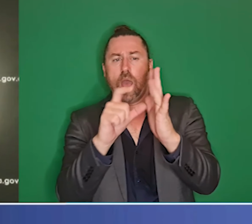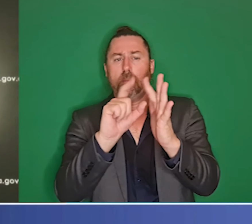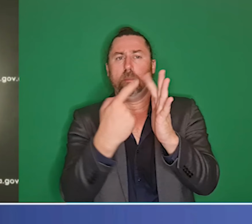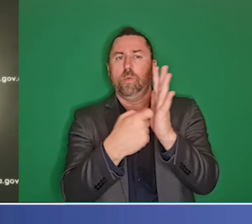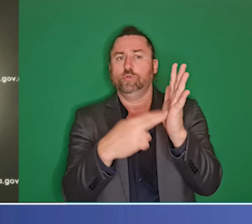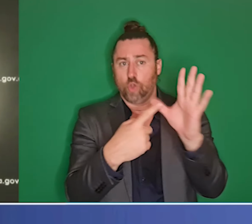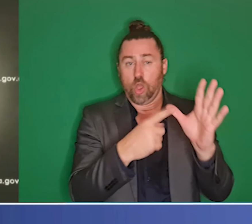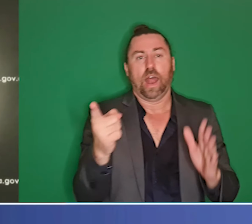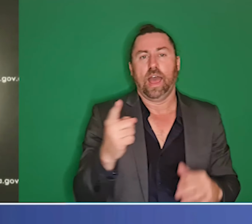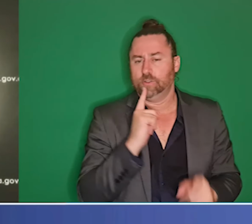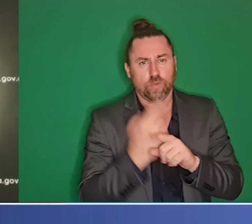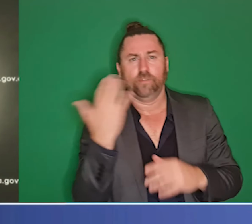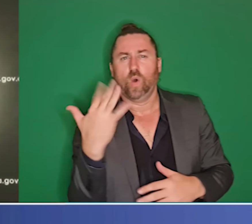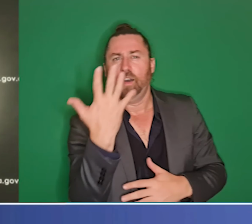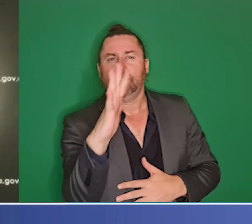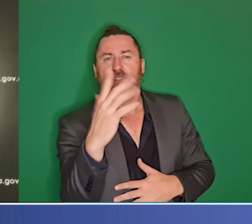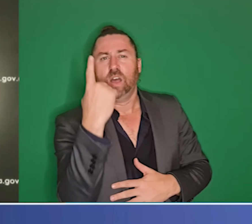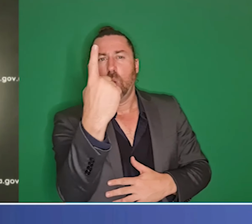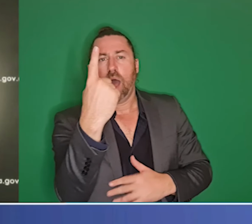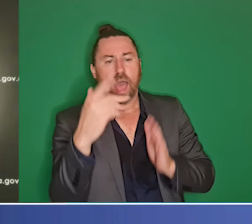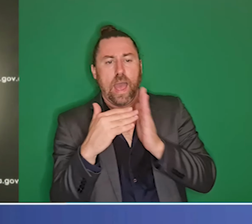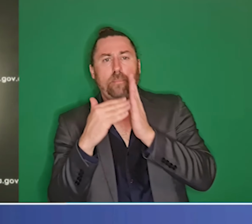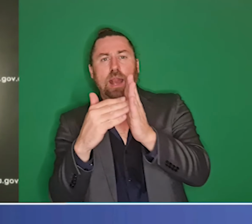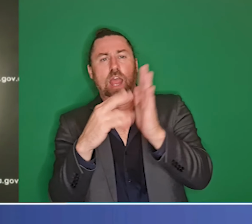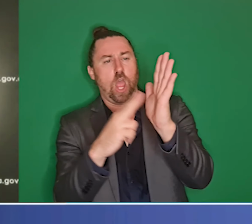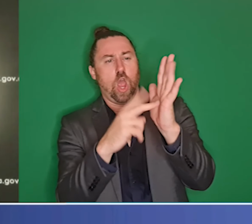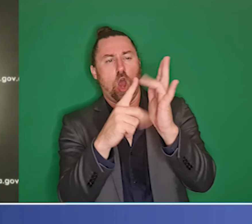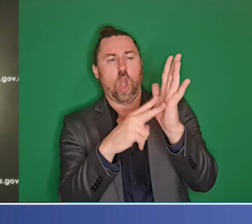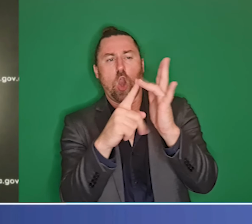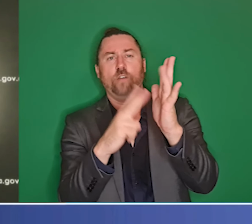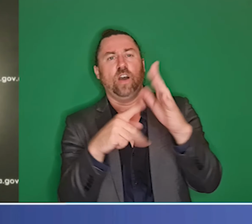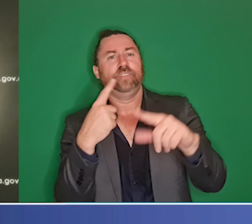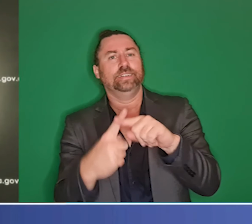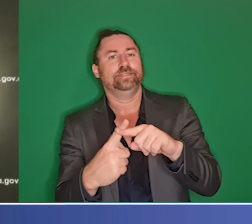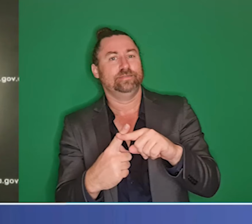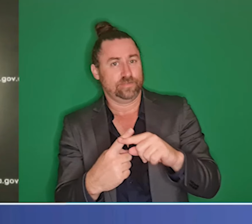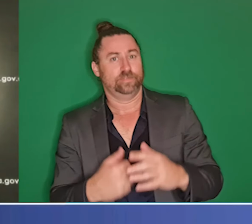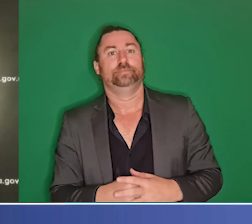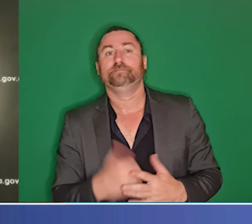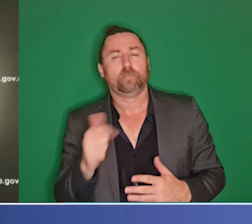51 million of the Novavax. Next.